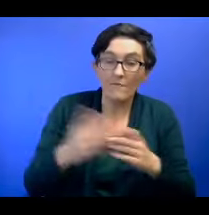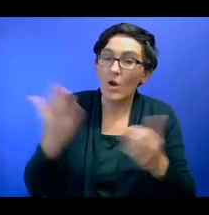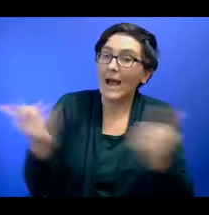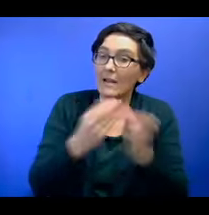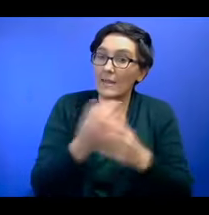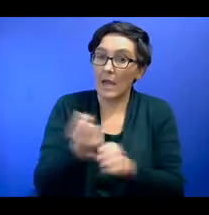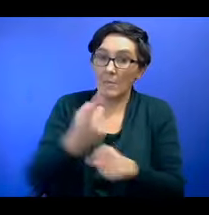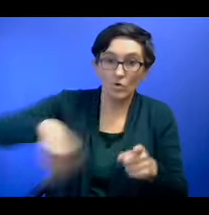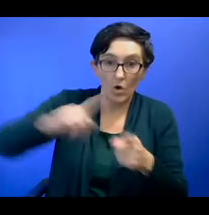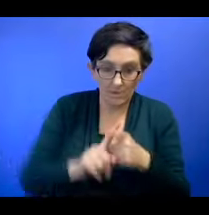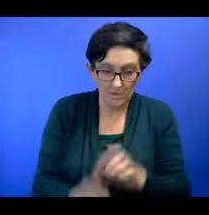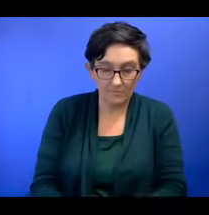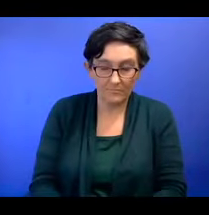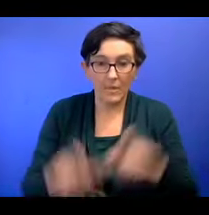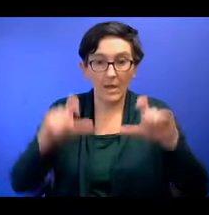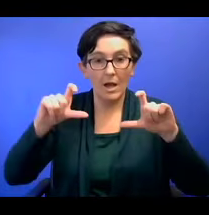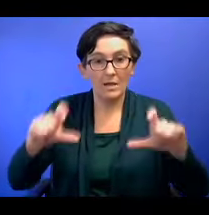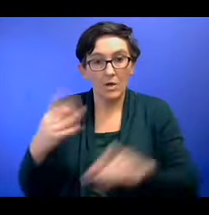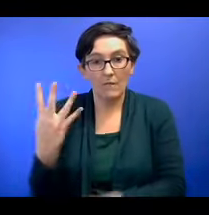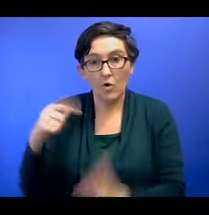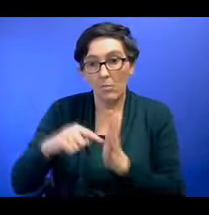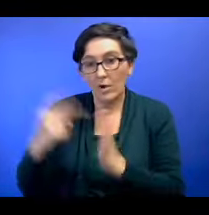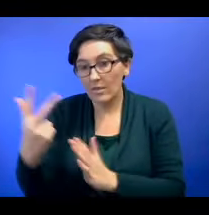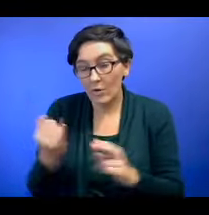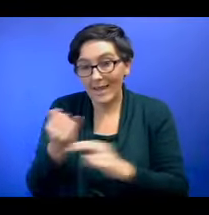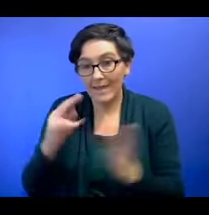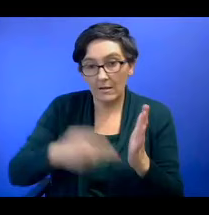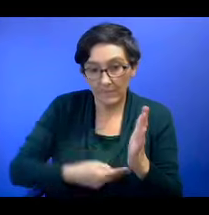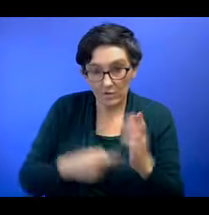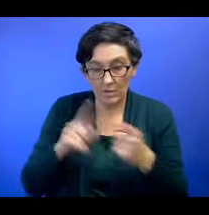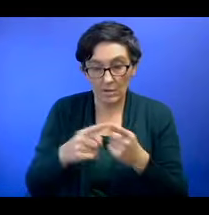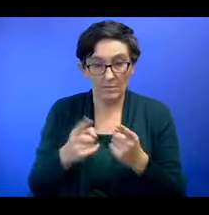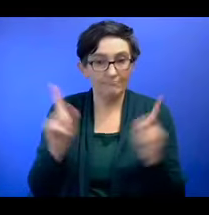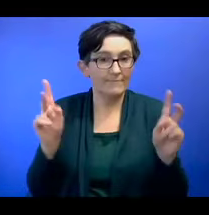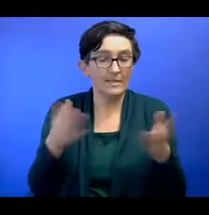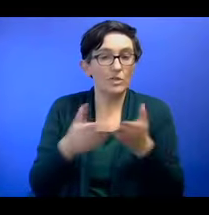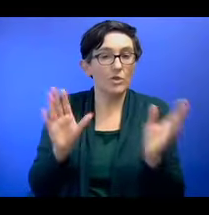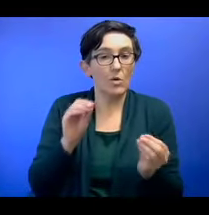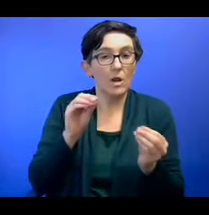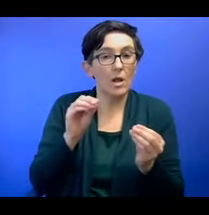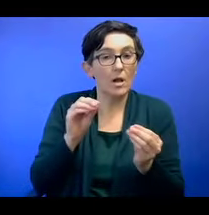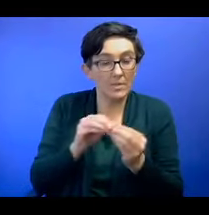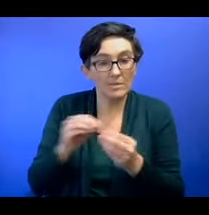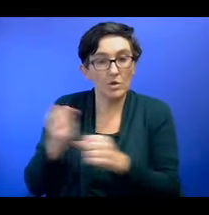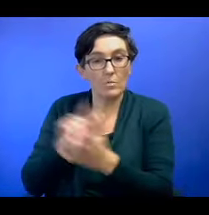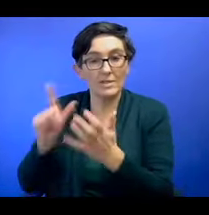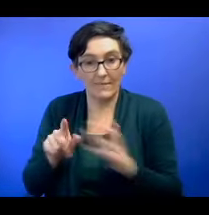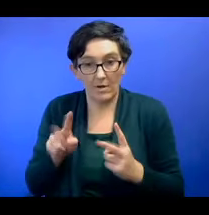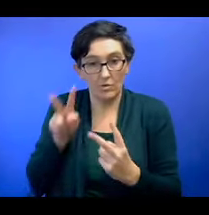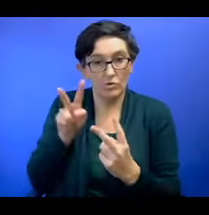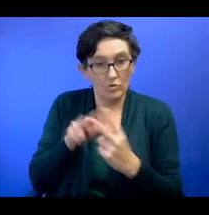Article 4.3 of the Convention, and General Comment no. 7, are the key in requiring